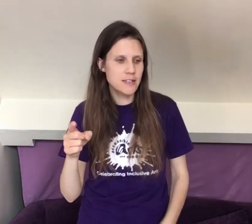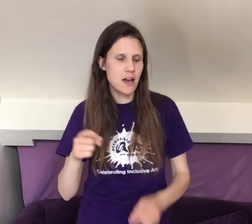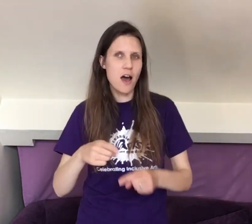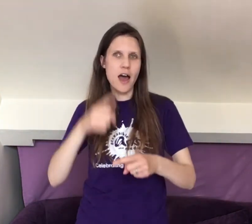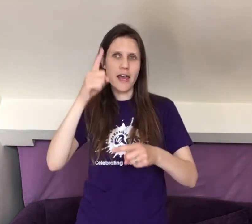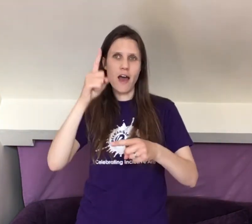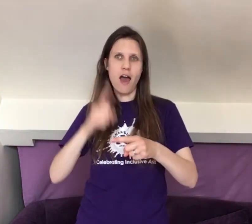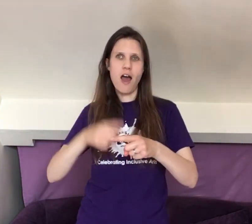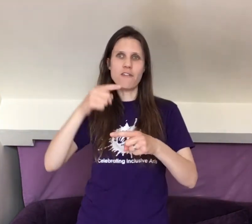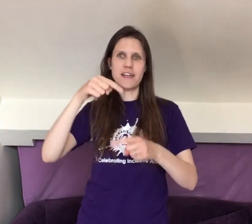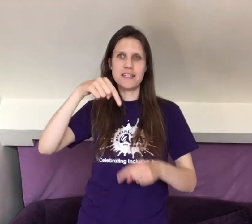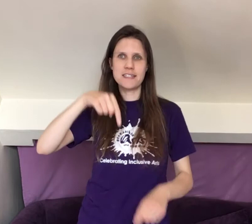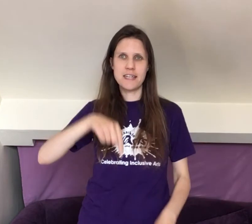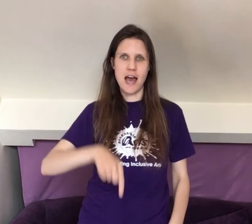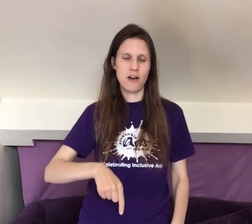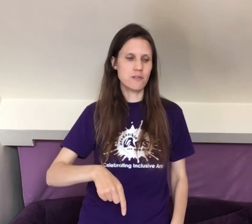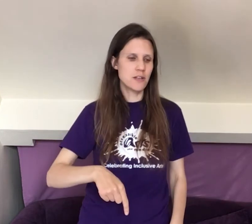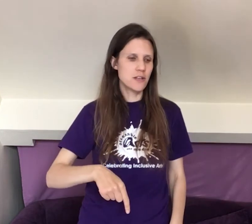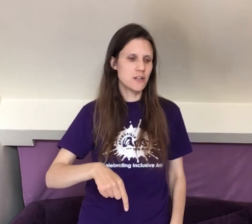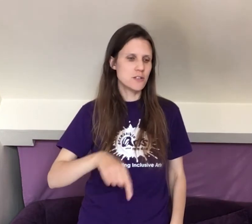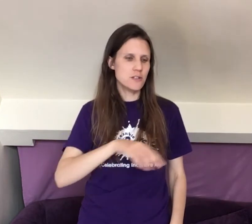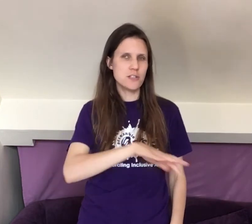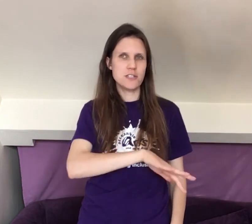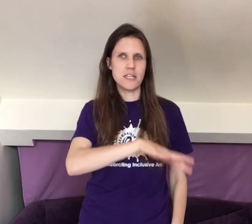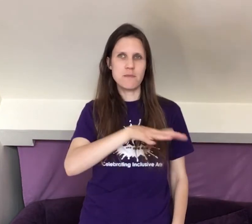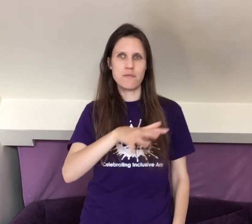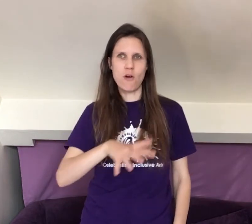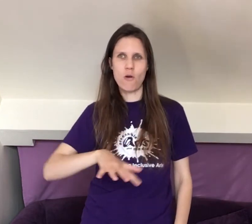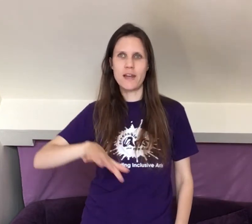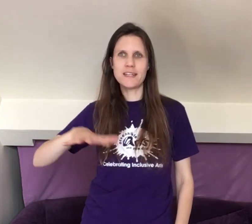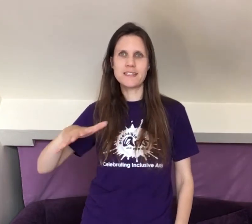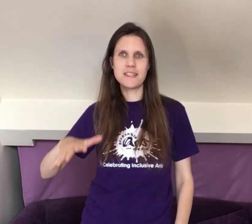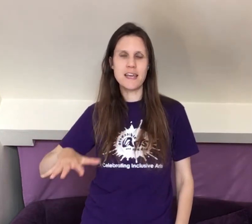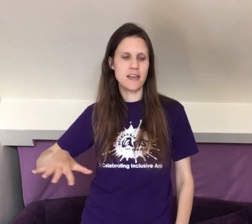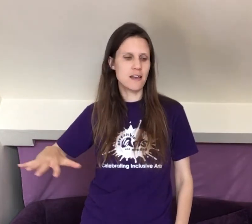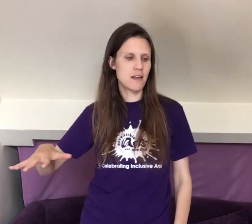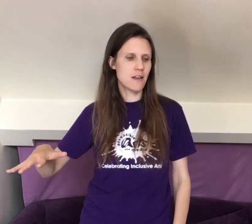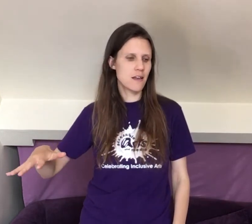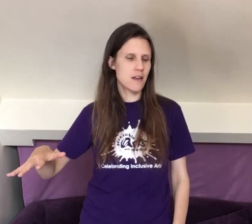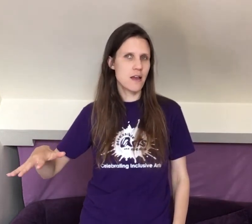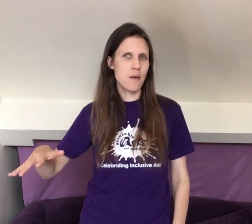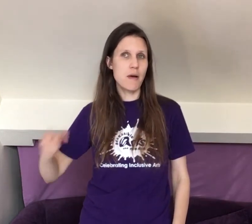And I hurried down to the deep rolling sea.